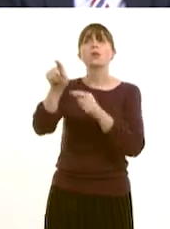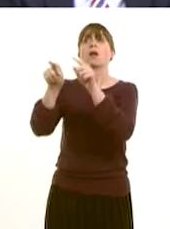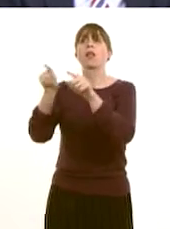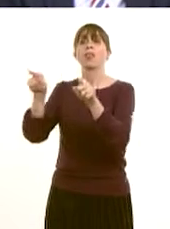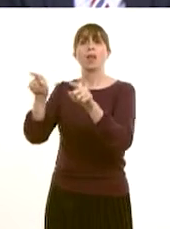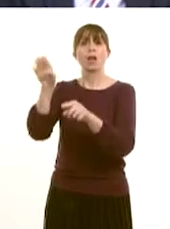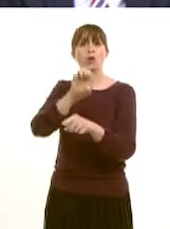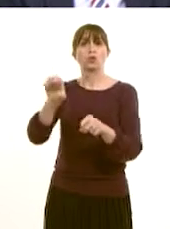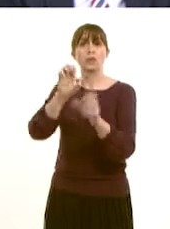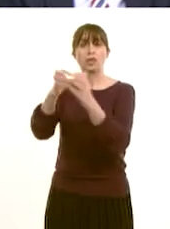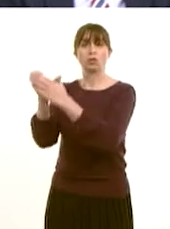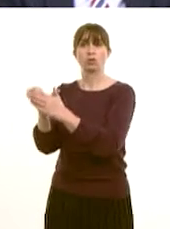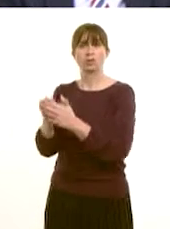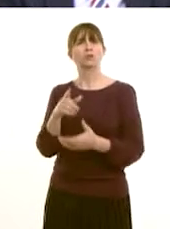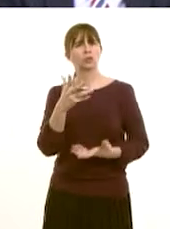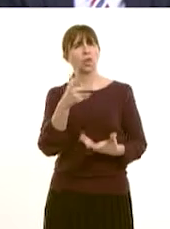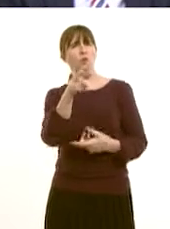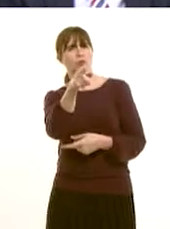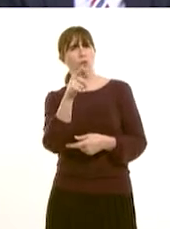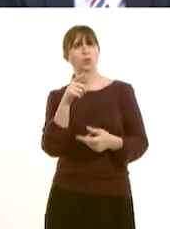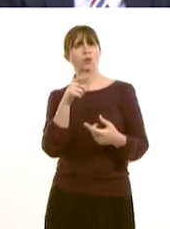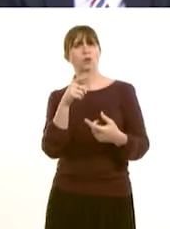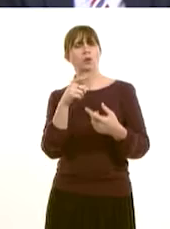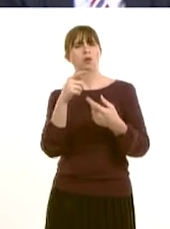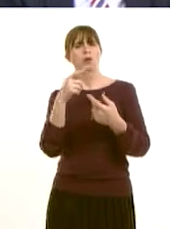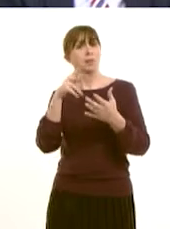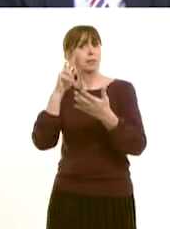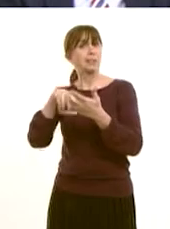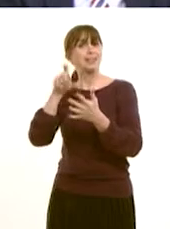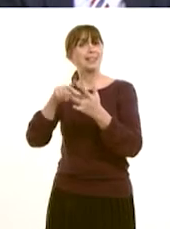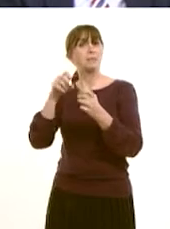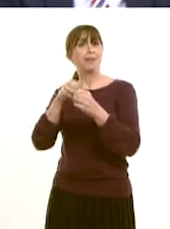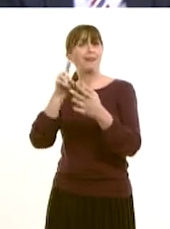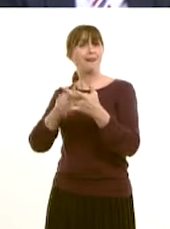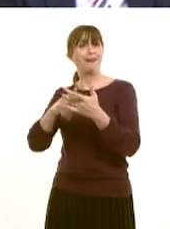How, therefore, do you respond to the statement in the CBI business manifesto for the 2016